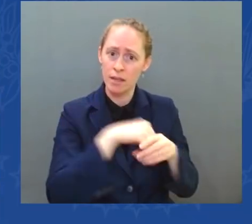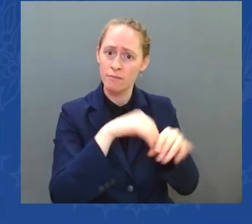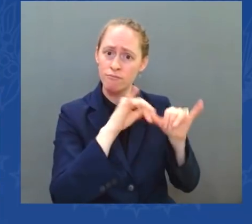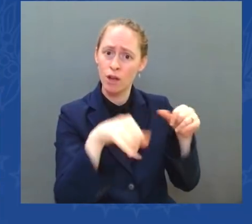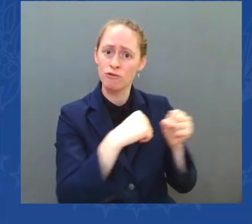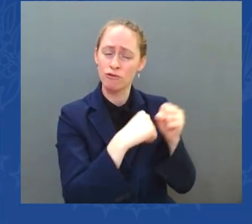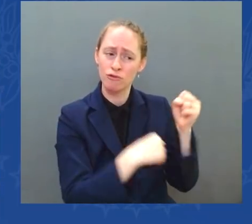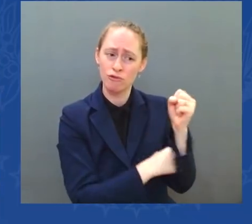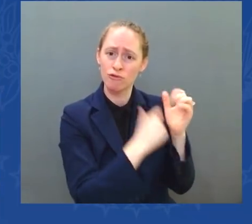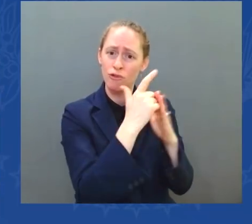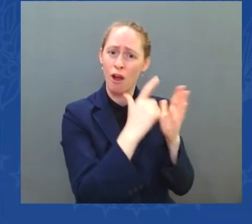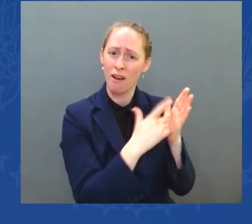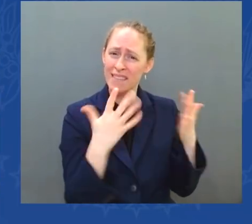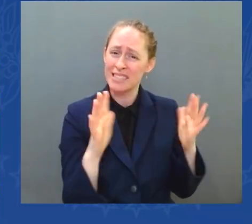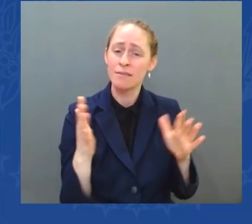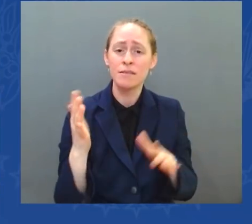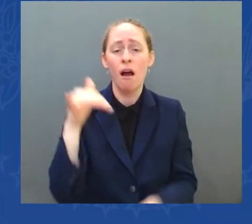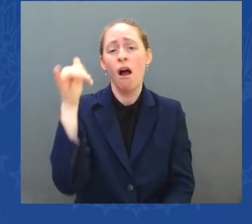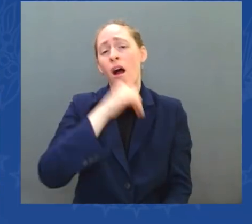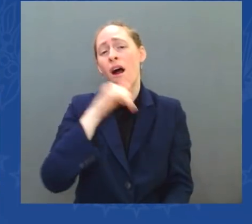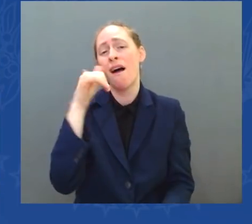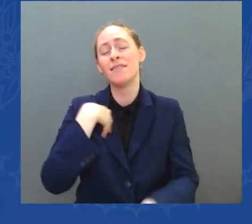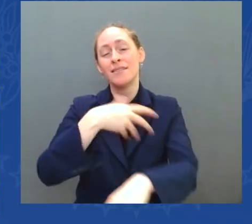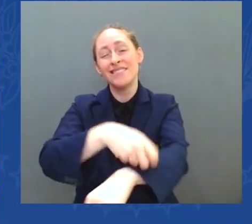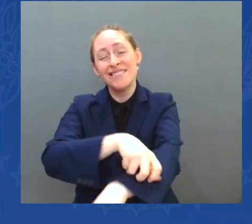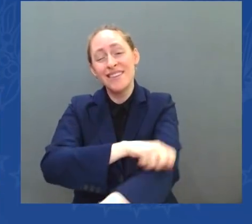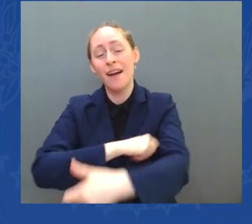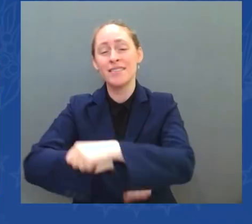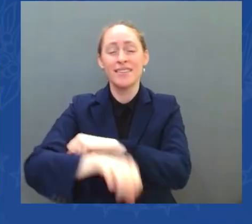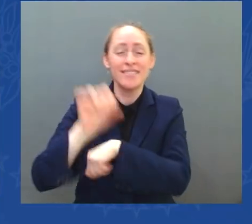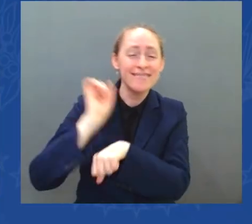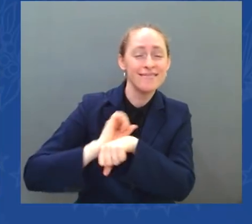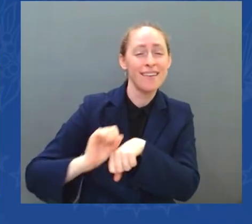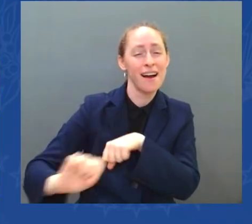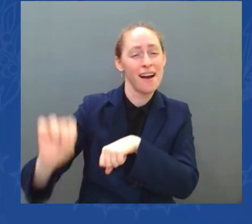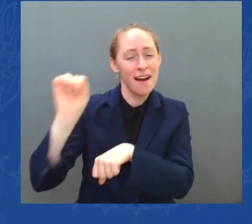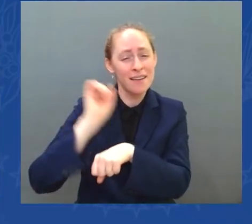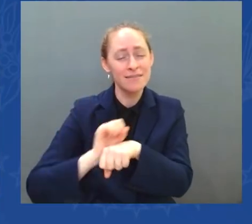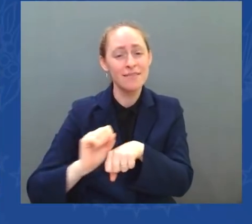the best in the world, again. Now we ranked number 13 in the world: